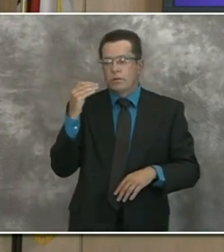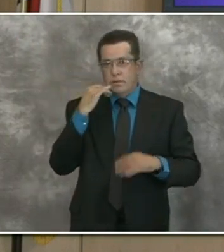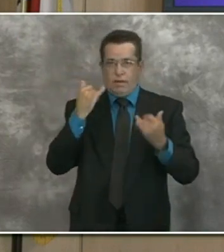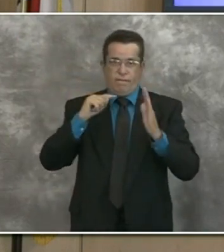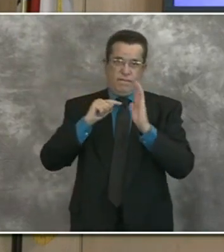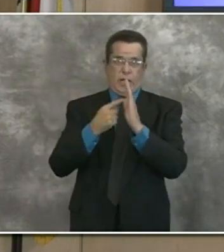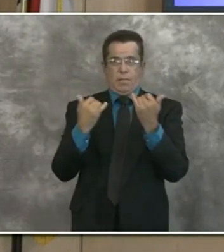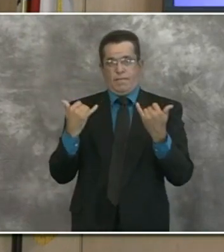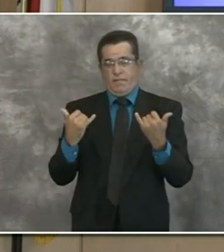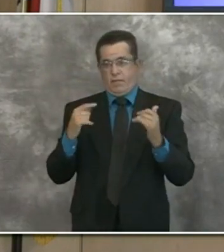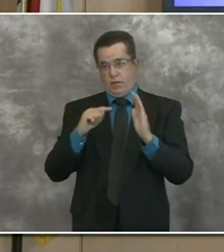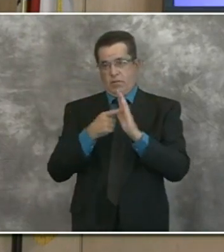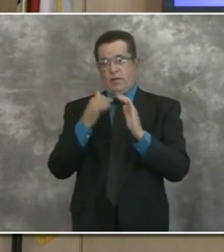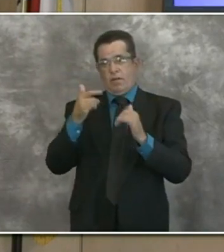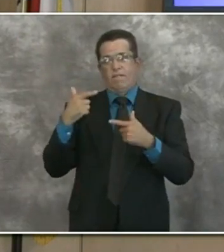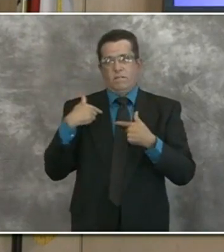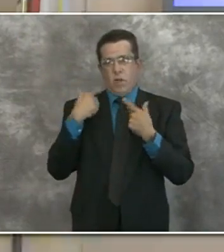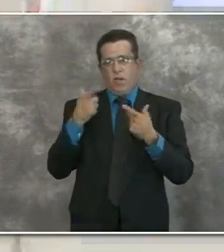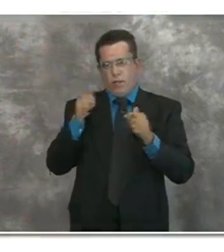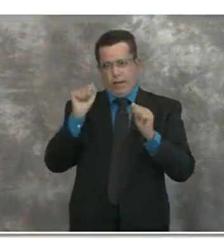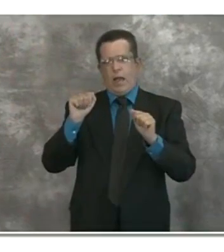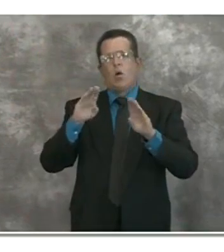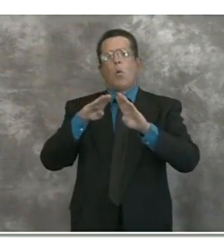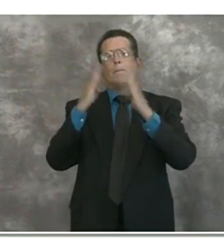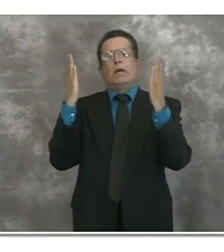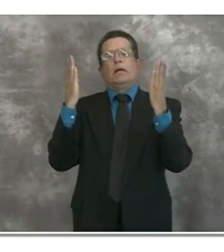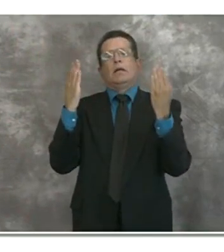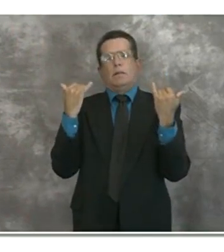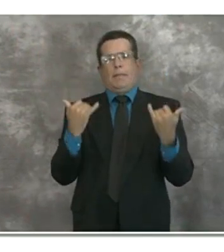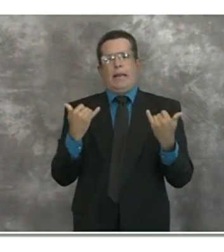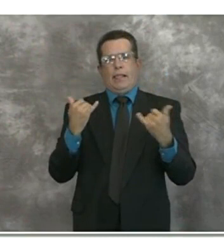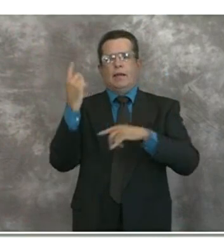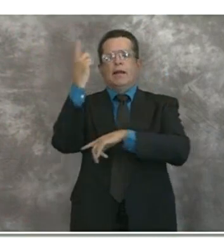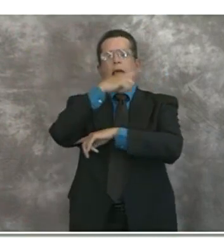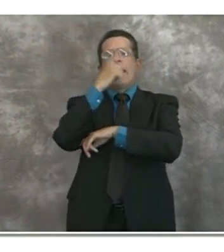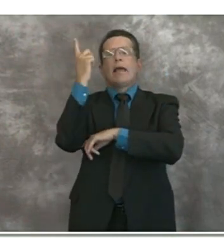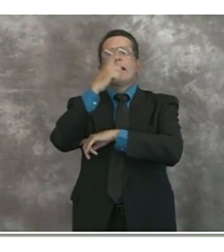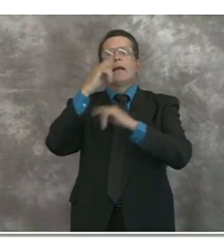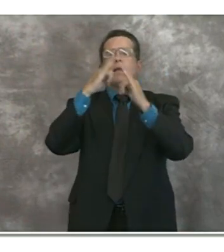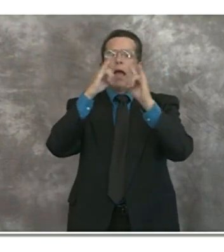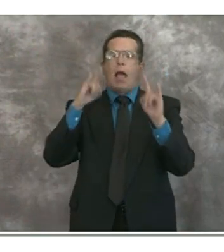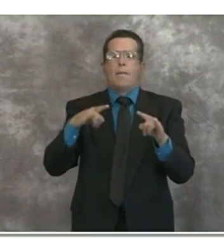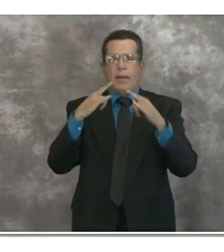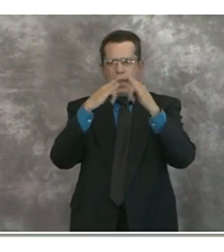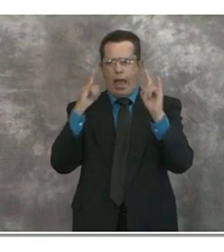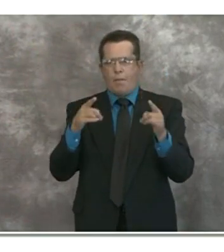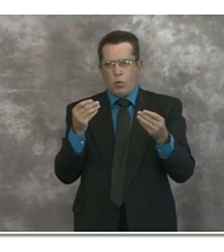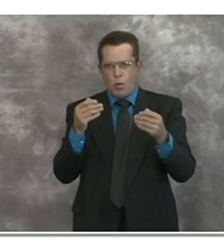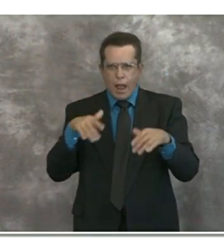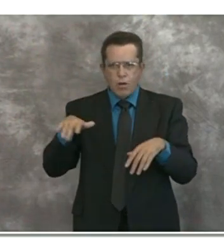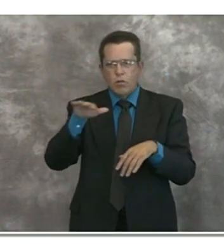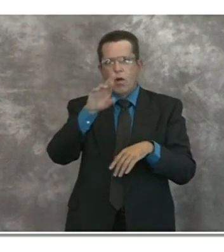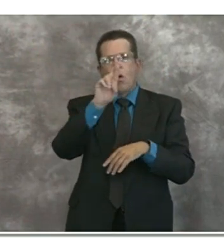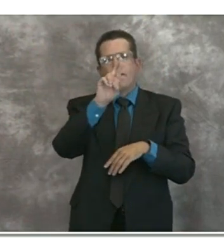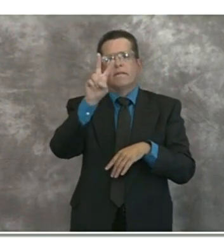SEVERAL ACTIVITIES ALLOWING US TO ENJOY THE OUTDOORS. EFFECTIVE IMMEDIATELY THE FOLLOWING ACTIVITIES CAN